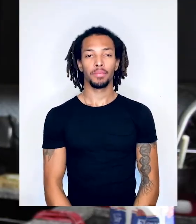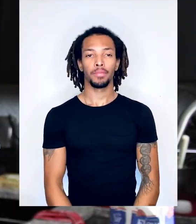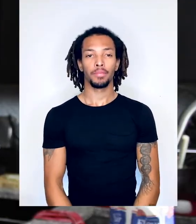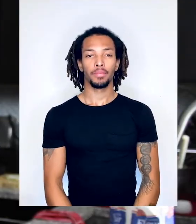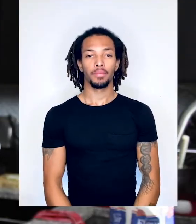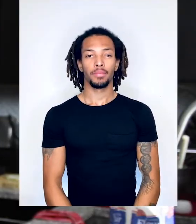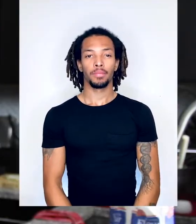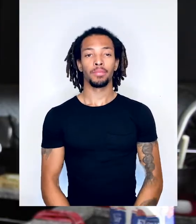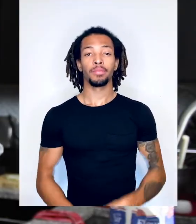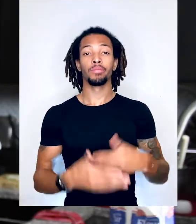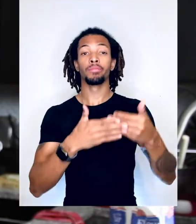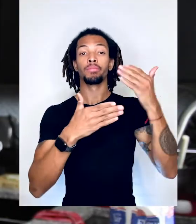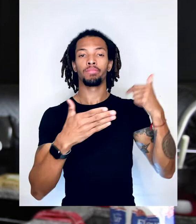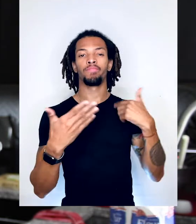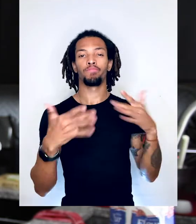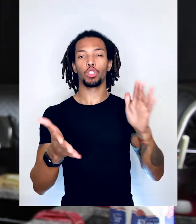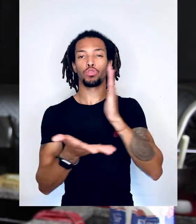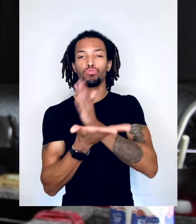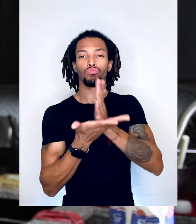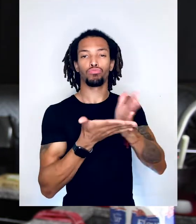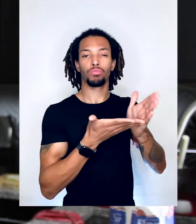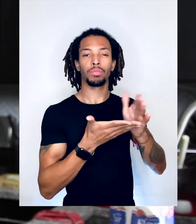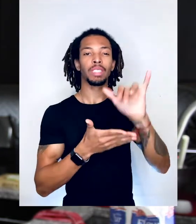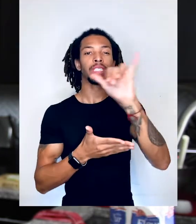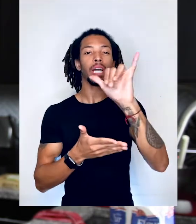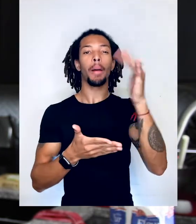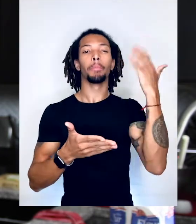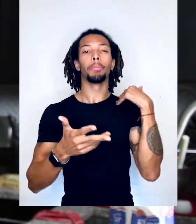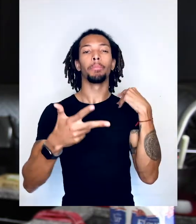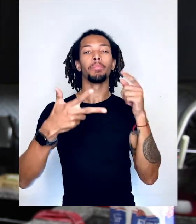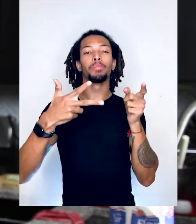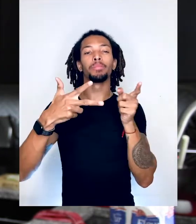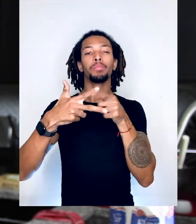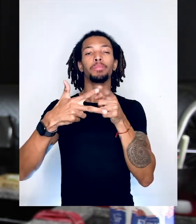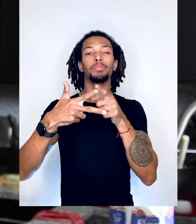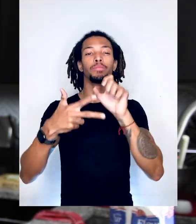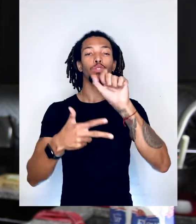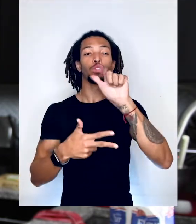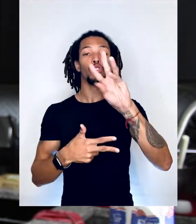I prepped these sprouts, by the way, the same way i prepped them for the slaw: halved them and then sliced thinly.